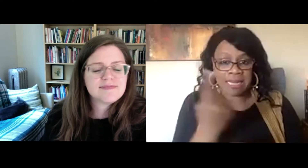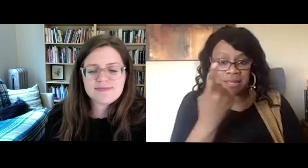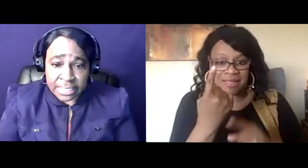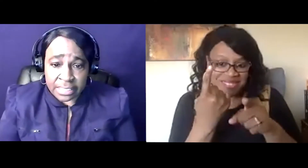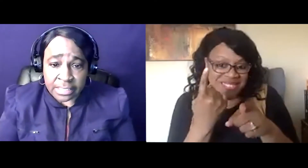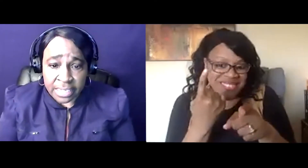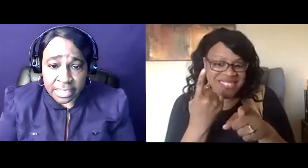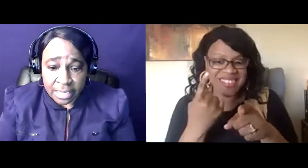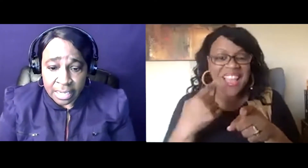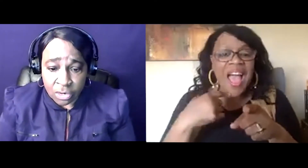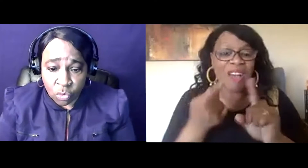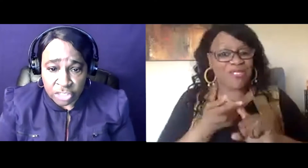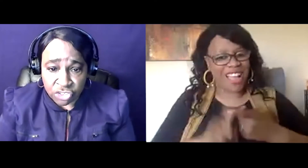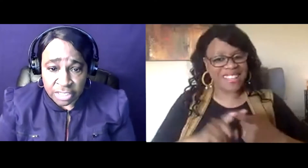Crystal Kelley Schwartz (interpreted by Barbara Williams-Finley): I did see a question